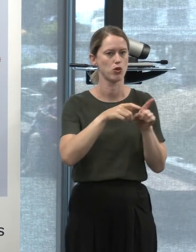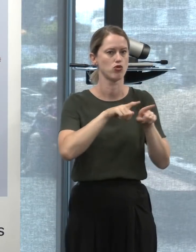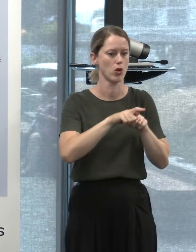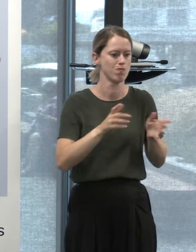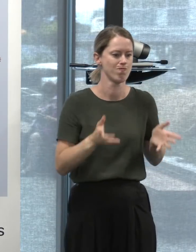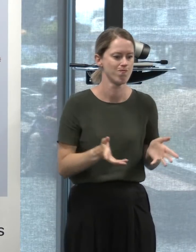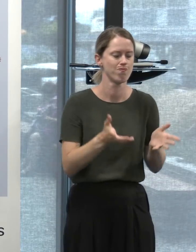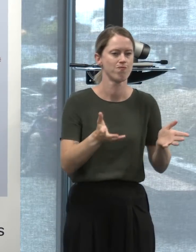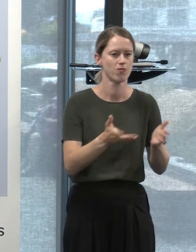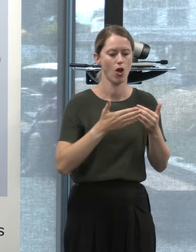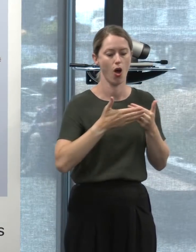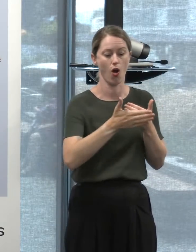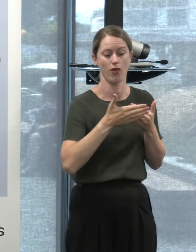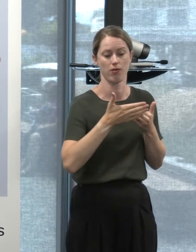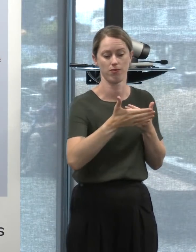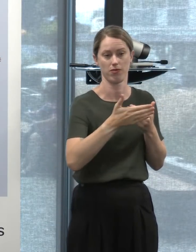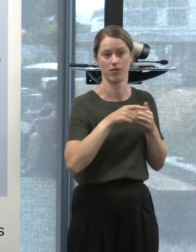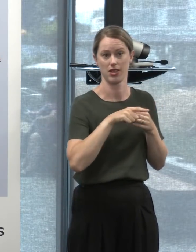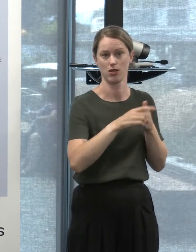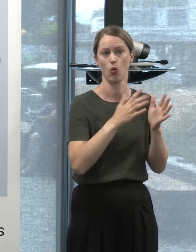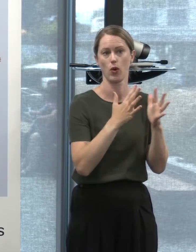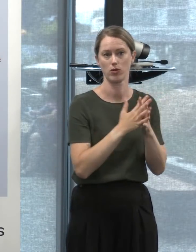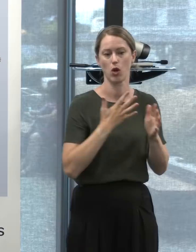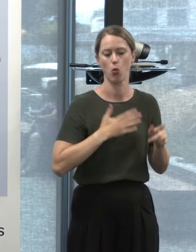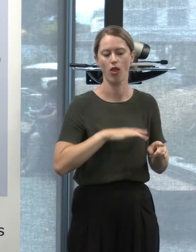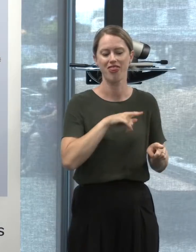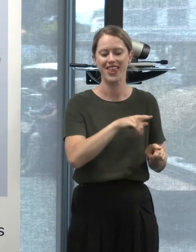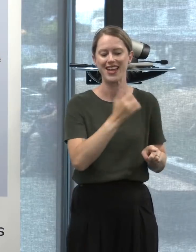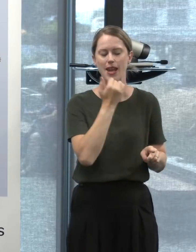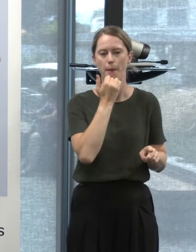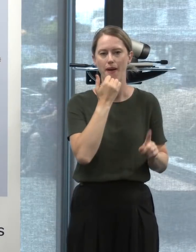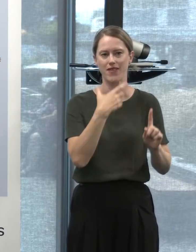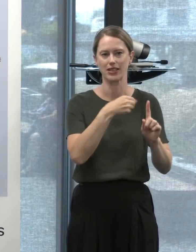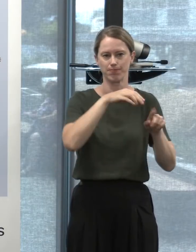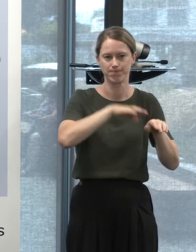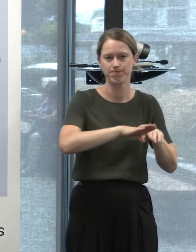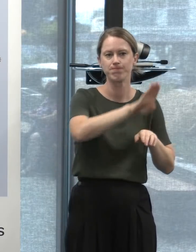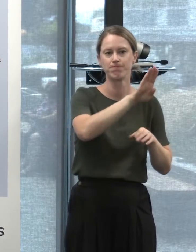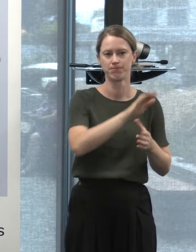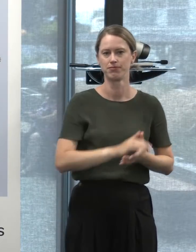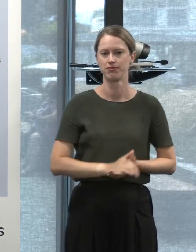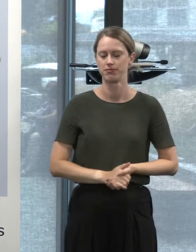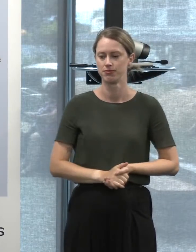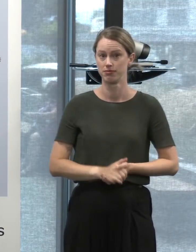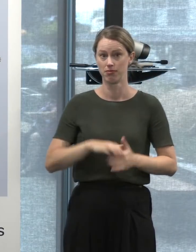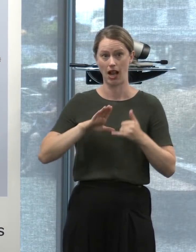work underway to improve access